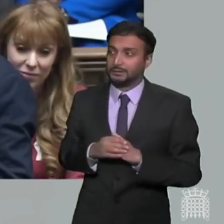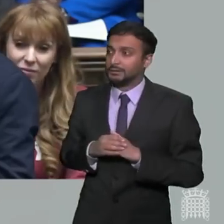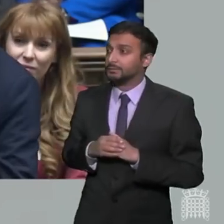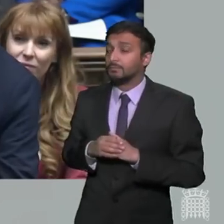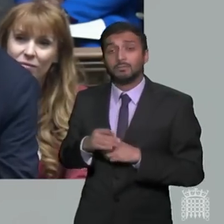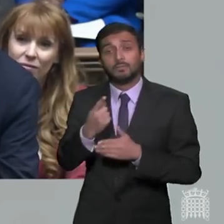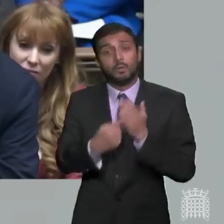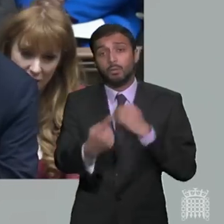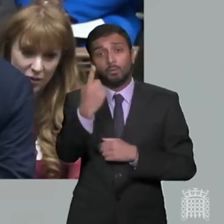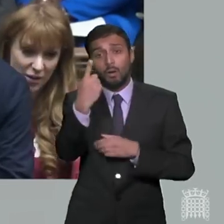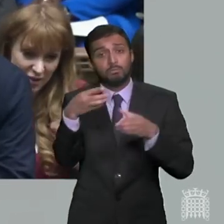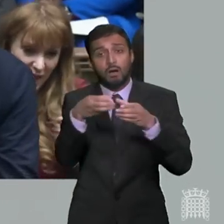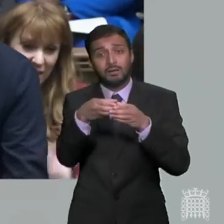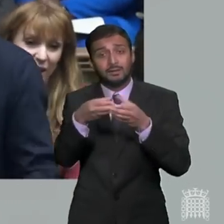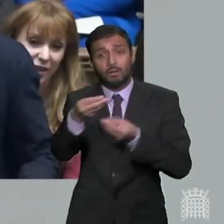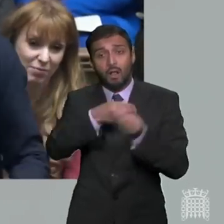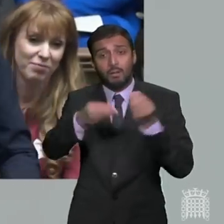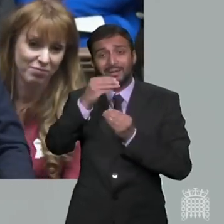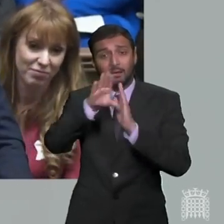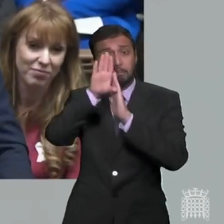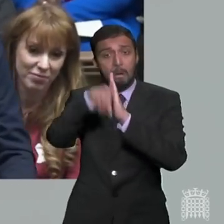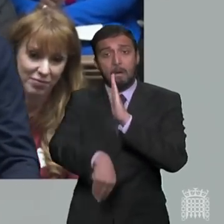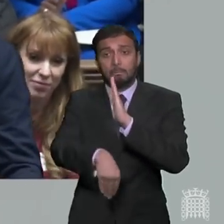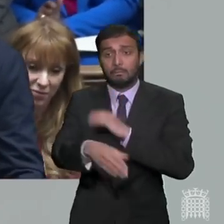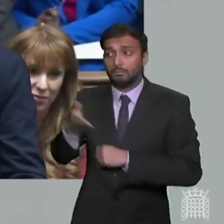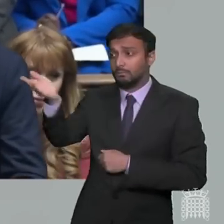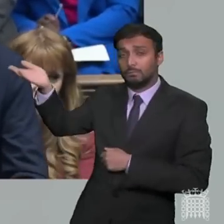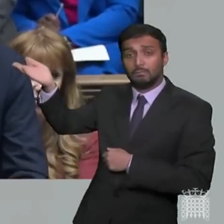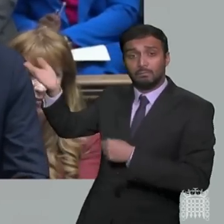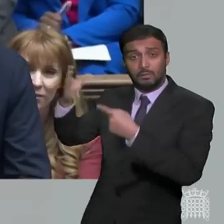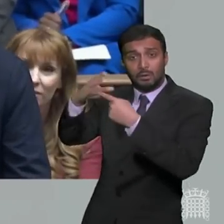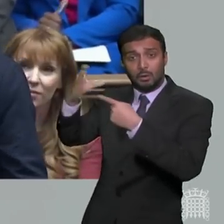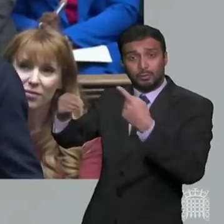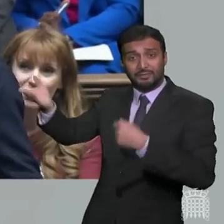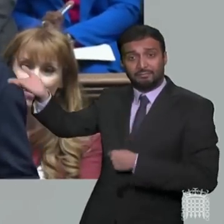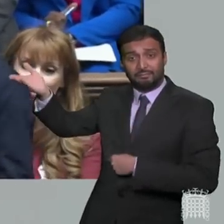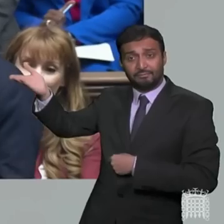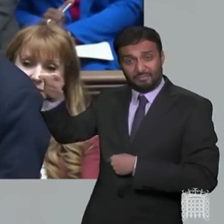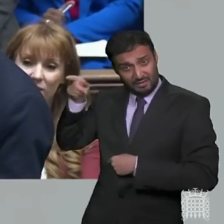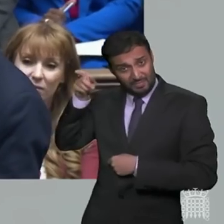economy and it is sitting there on the Government Benches. And I noticed this, Mr Speaker.